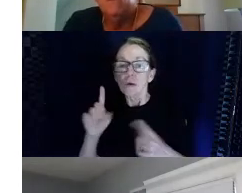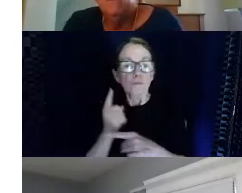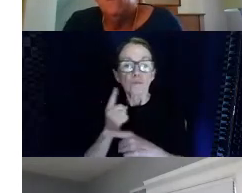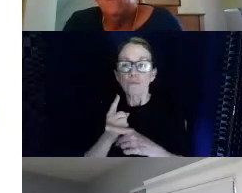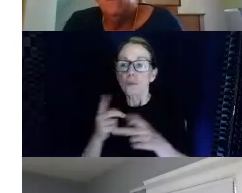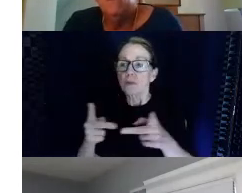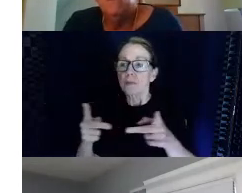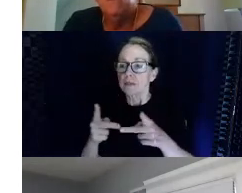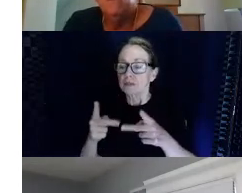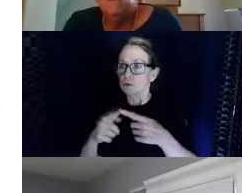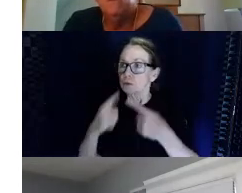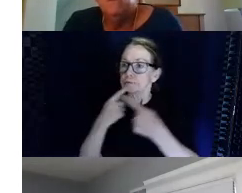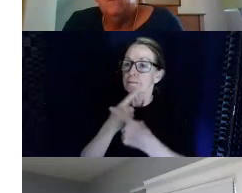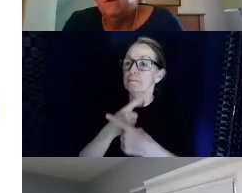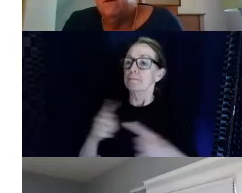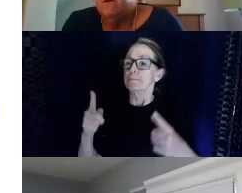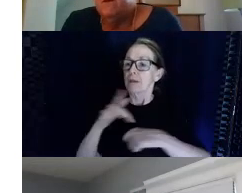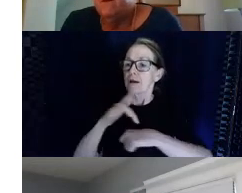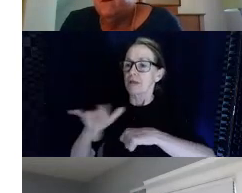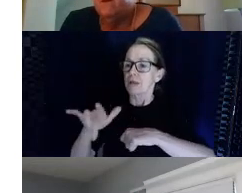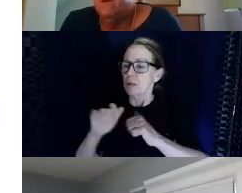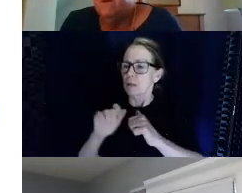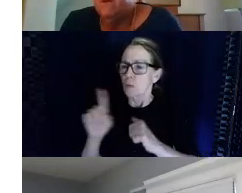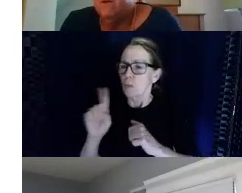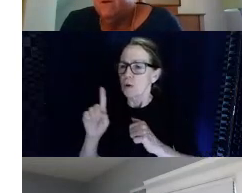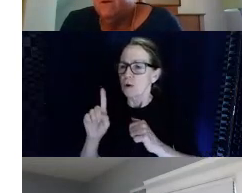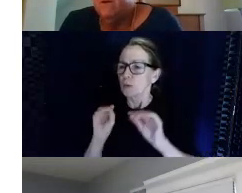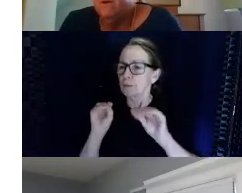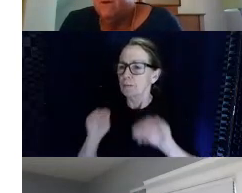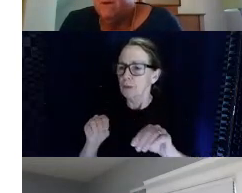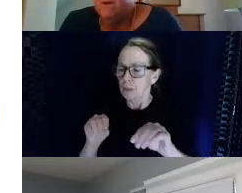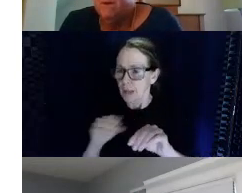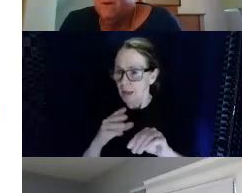OF THE COMMITTEE MEETINGS OR THE BOARD MEETINGS, WE DON'T NECESSARILY POST THEM ON SOCIAL MEDIA. BUT I KNOW THAT WE POST THEM ON THE SECRETARY OF STATE'S WEBSITE.